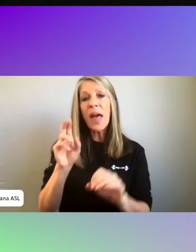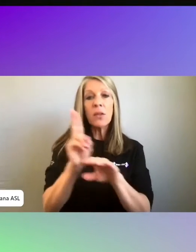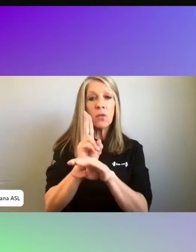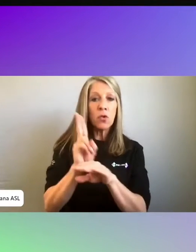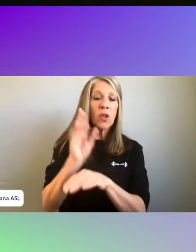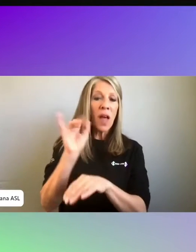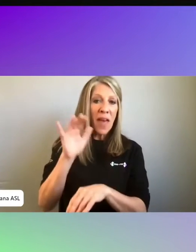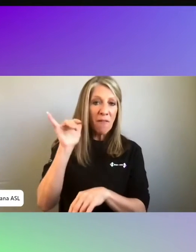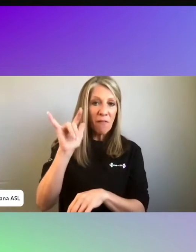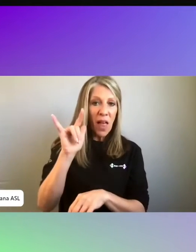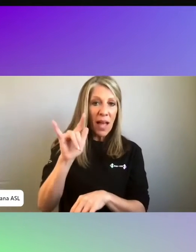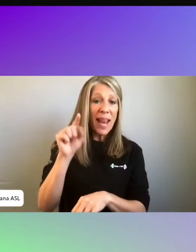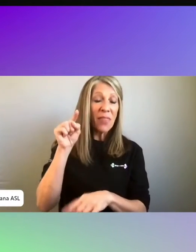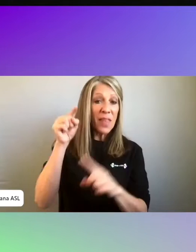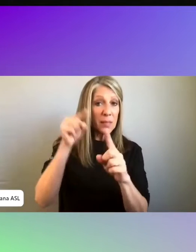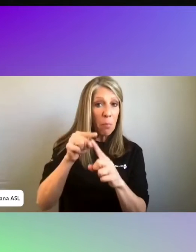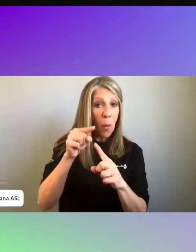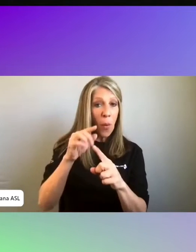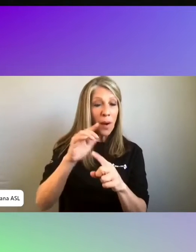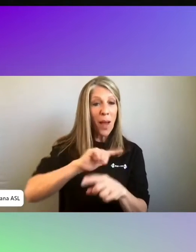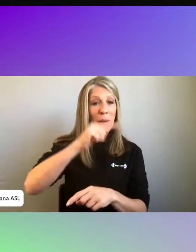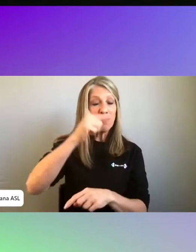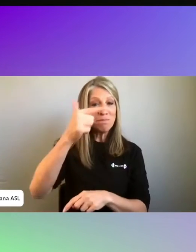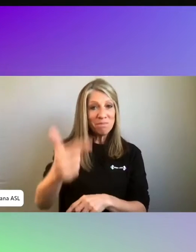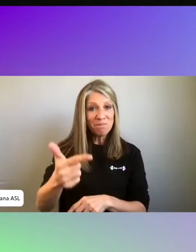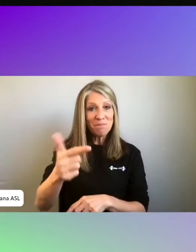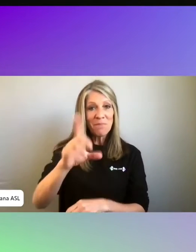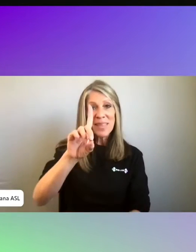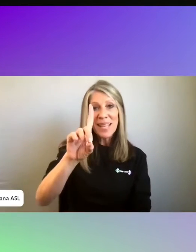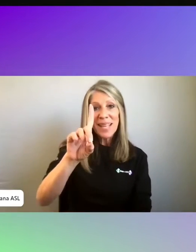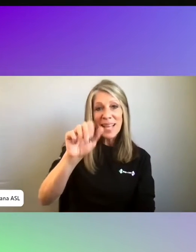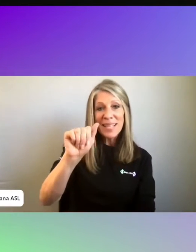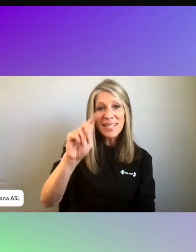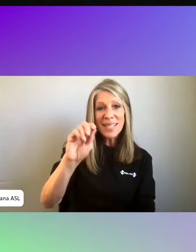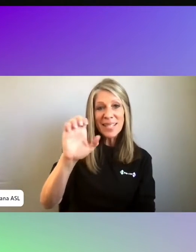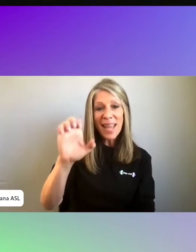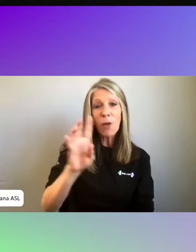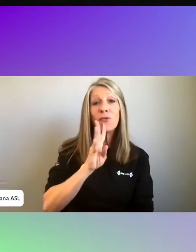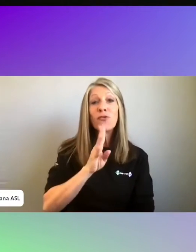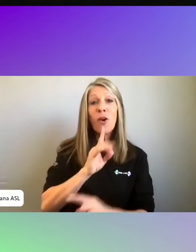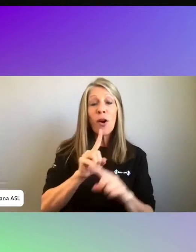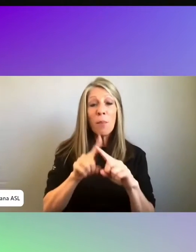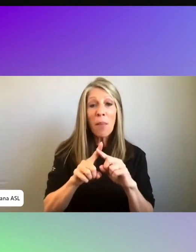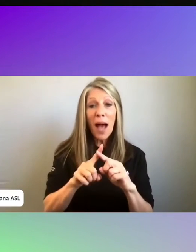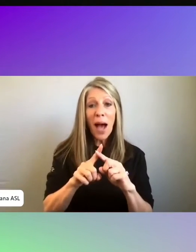graphics to create the final UV navigational trials that were used in parabolic flights, and at this point I